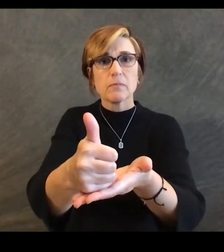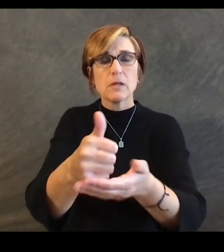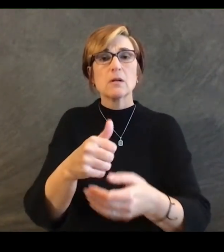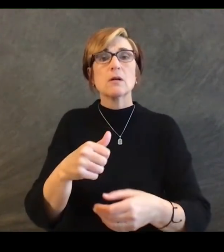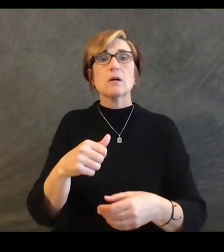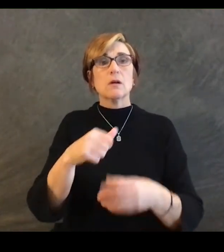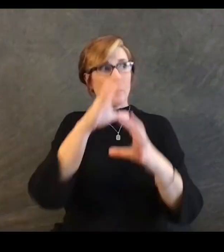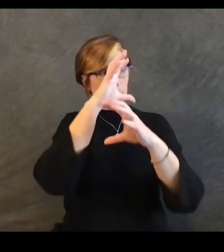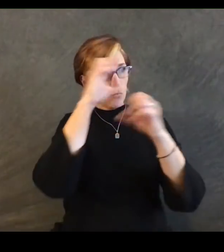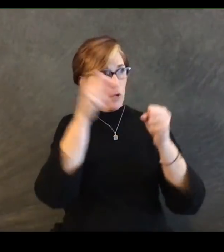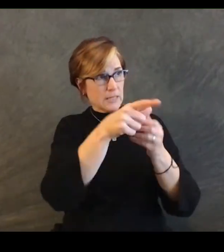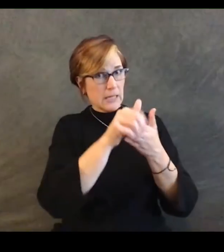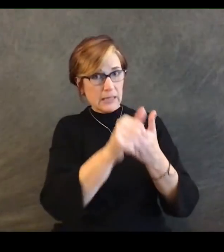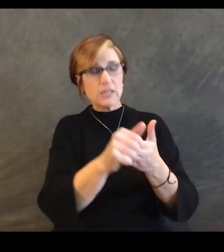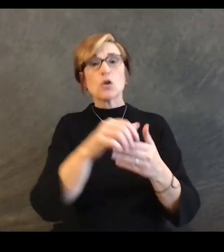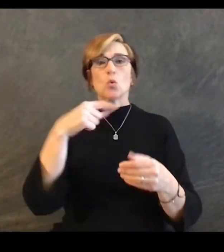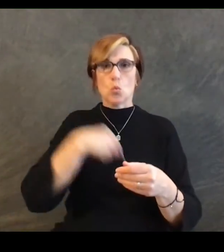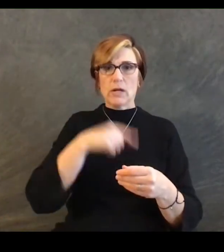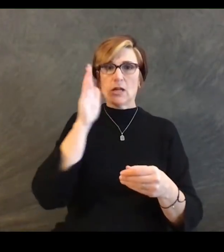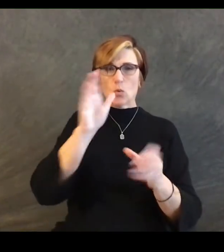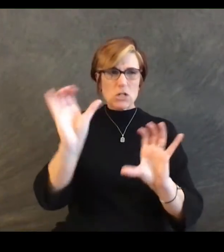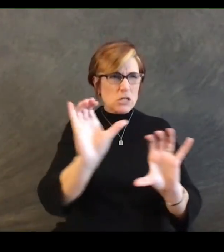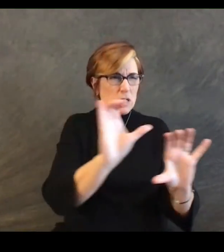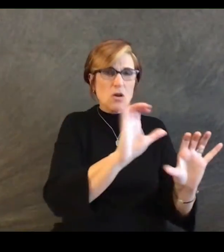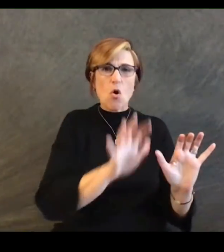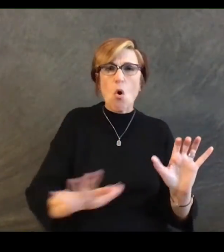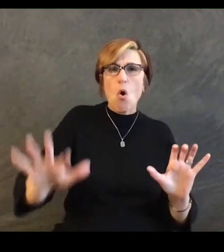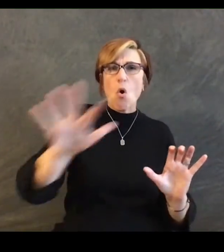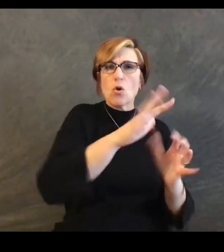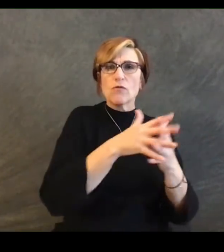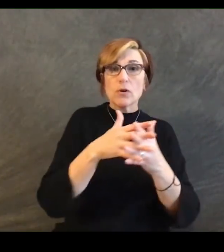in America or anywhere in the world to make sure that you have the resources